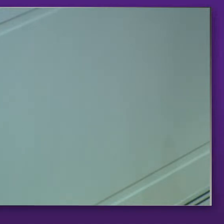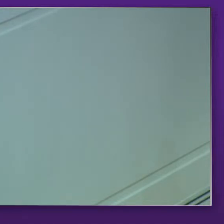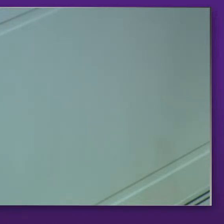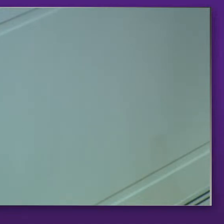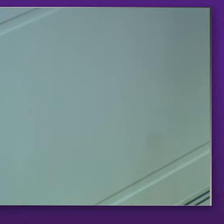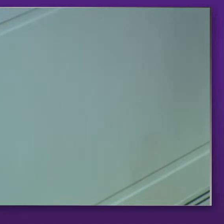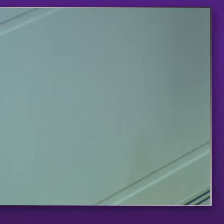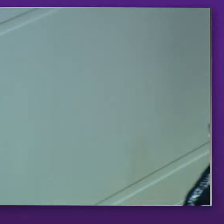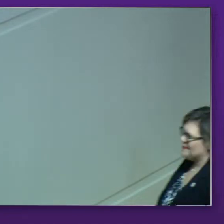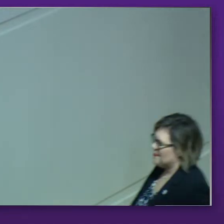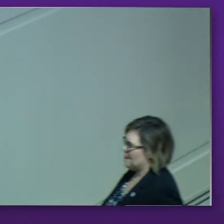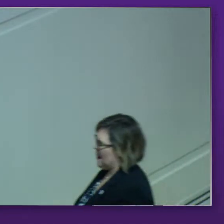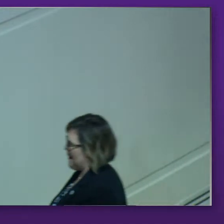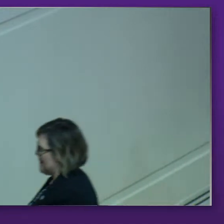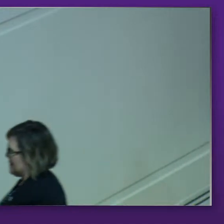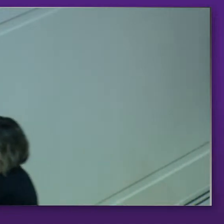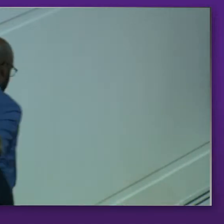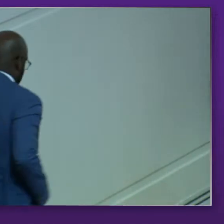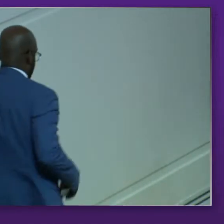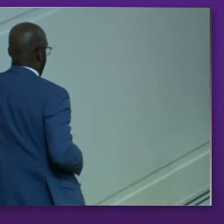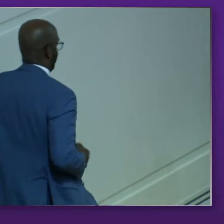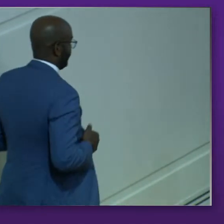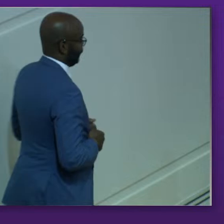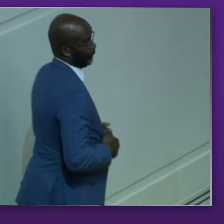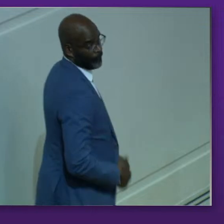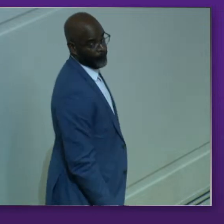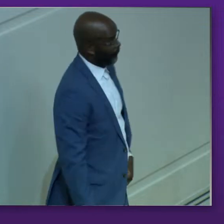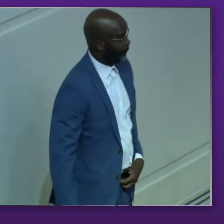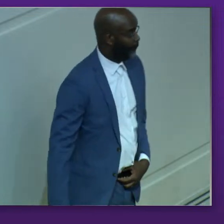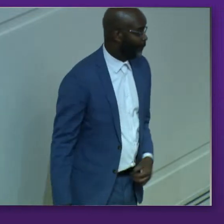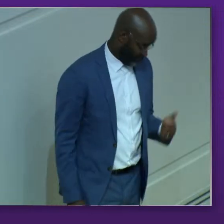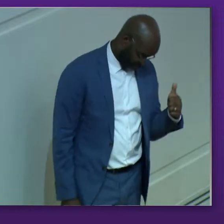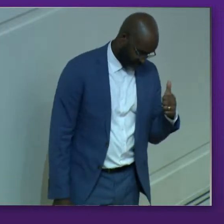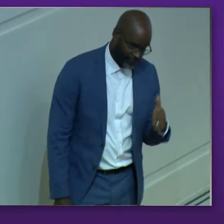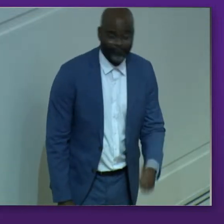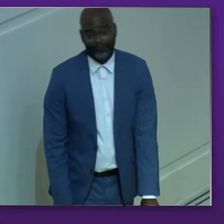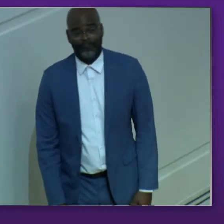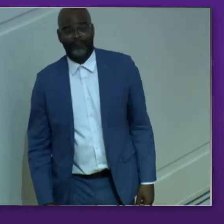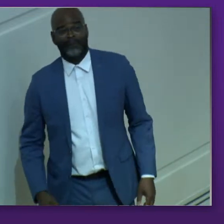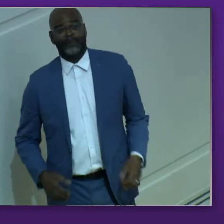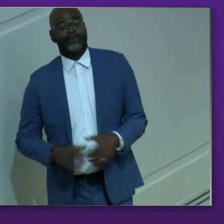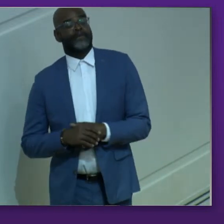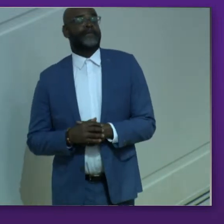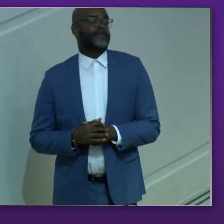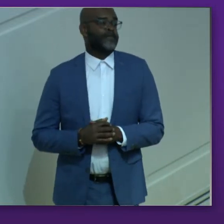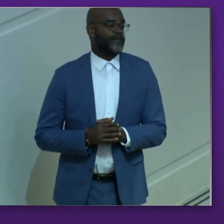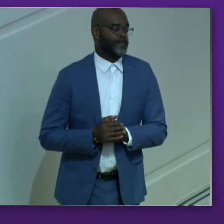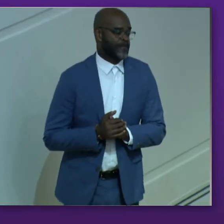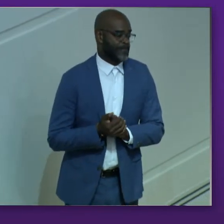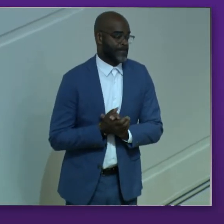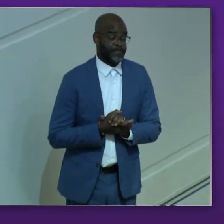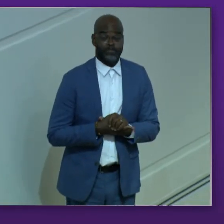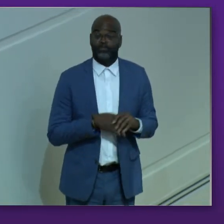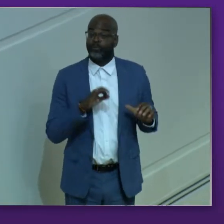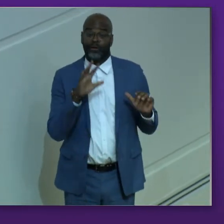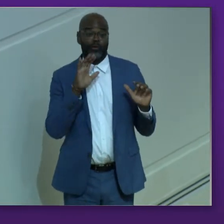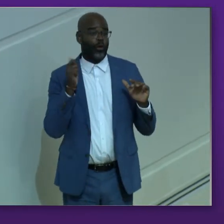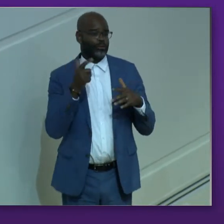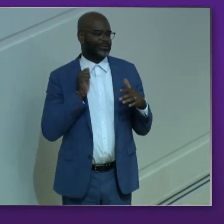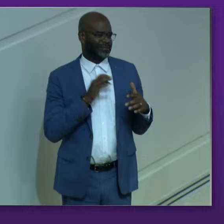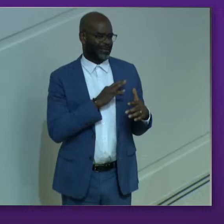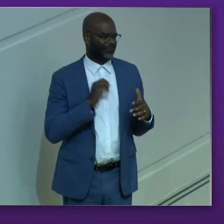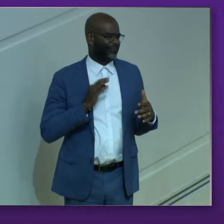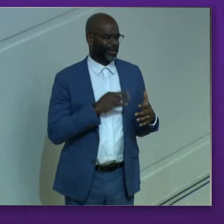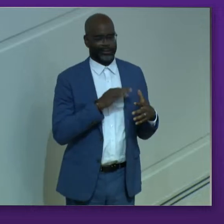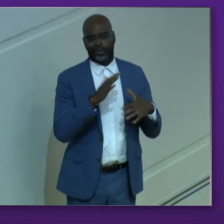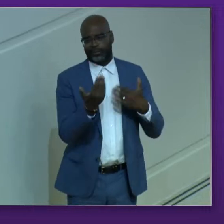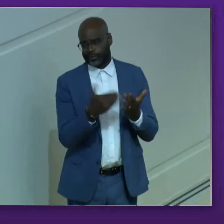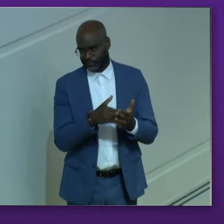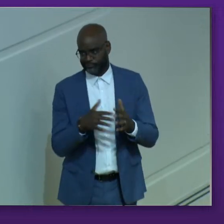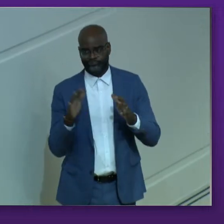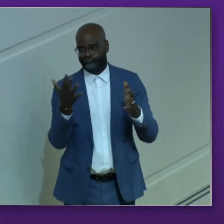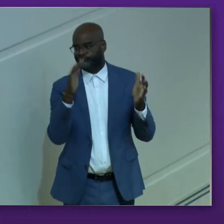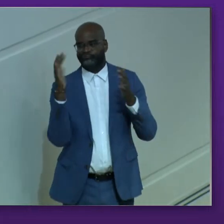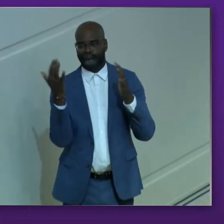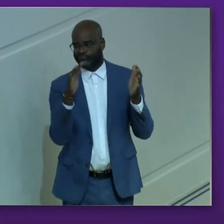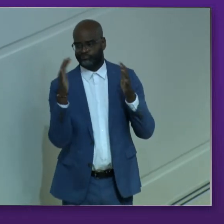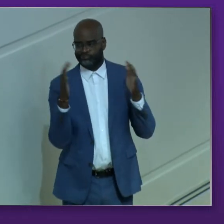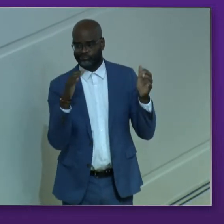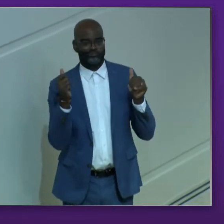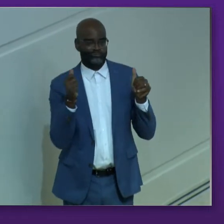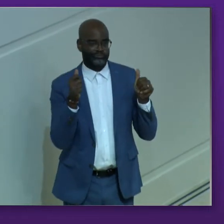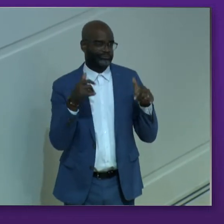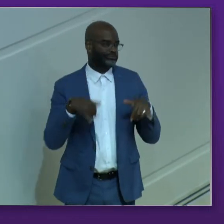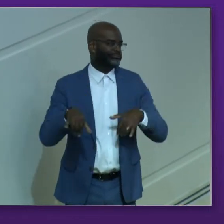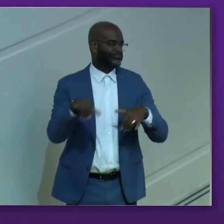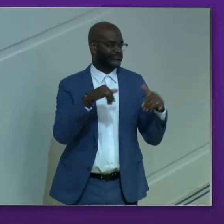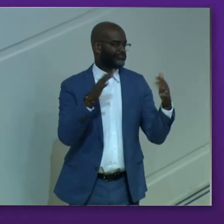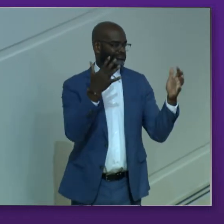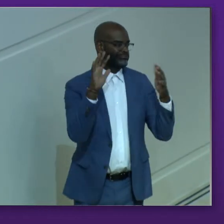Dr Jermaine